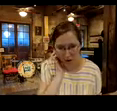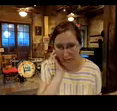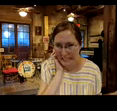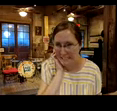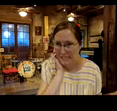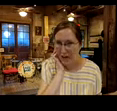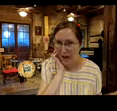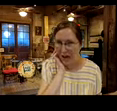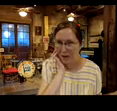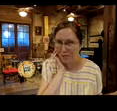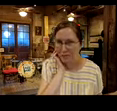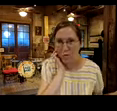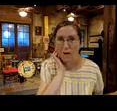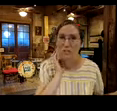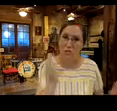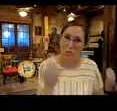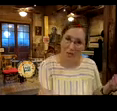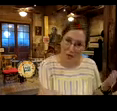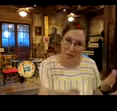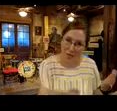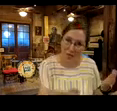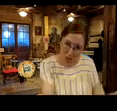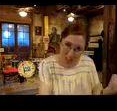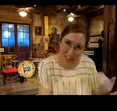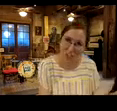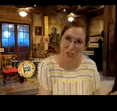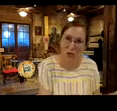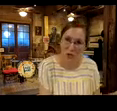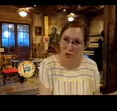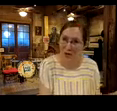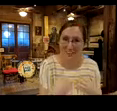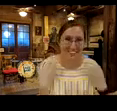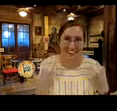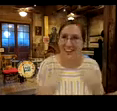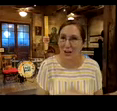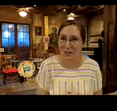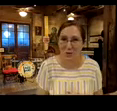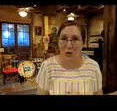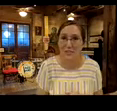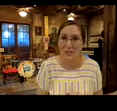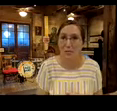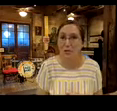And one student was having trouble transitioning into the group and so using music,